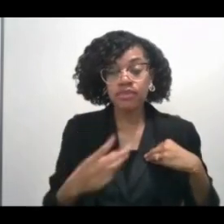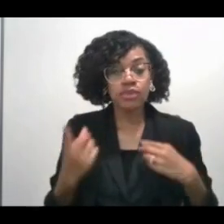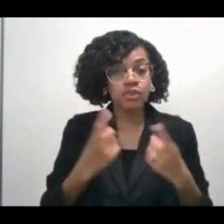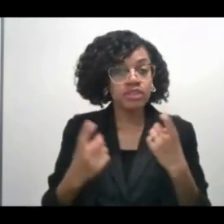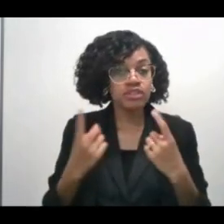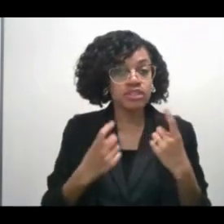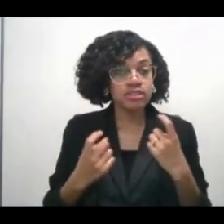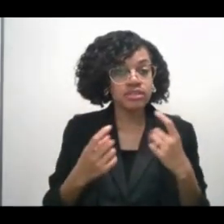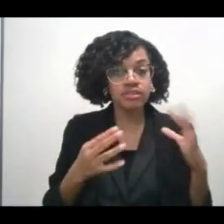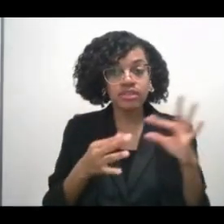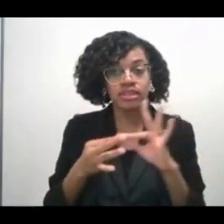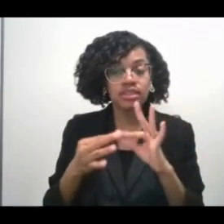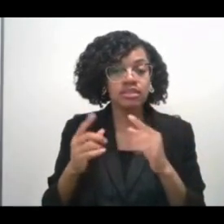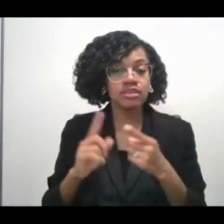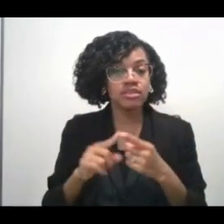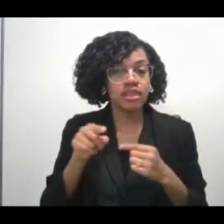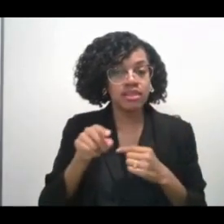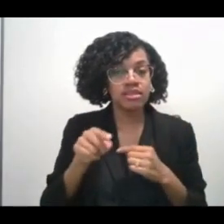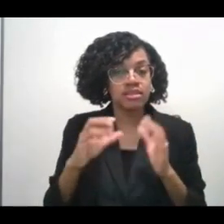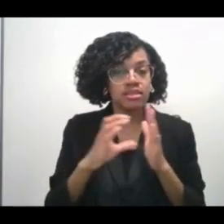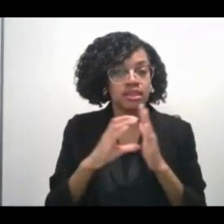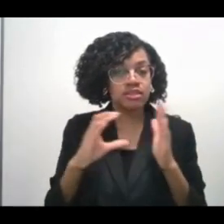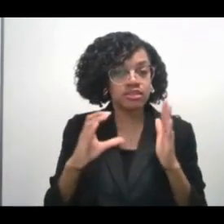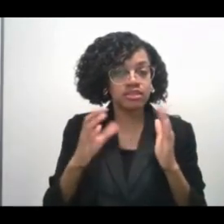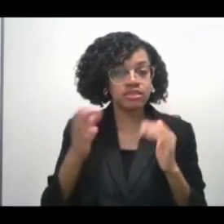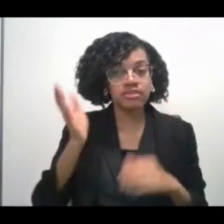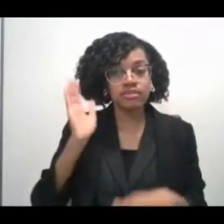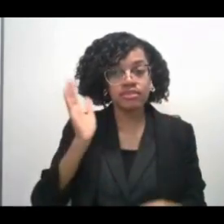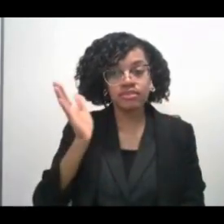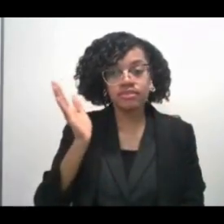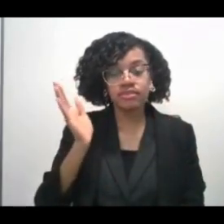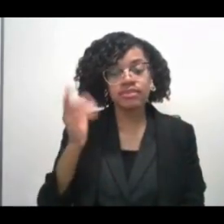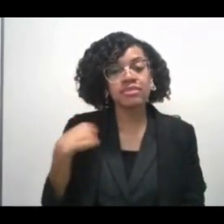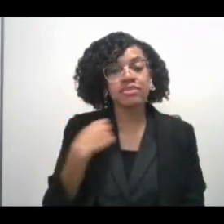with this section of the talk in which we talked about skills.